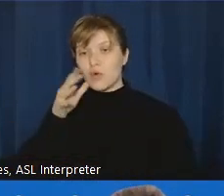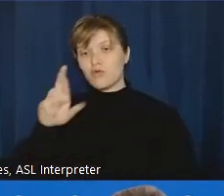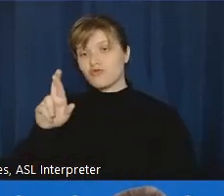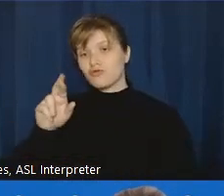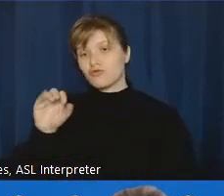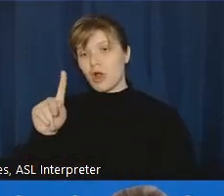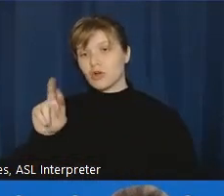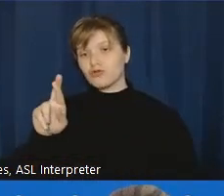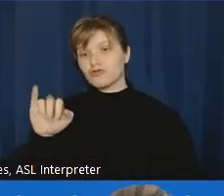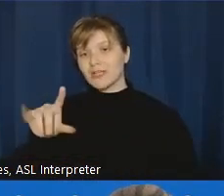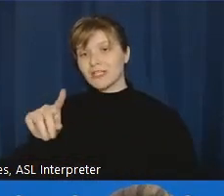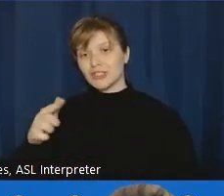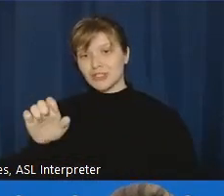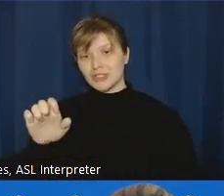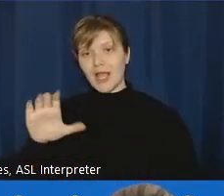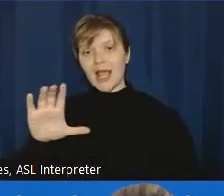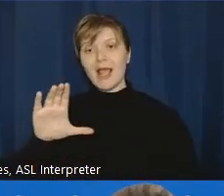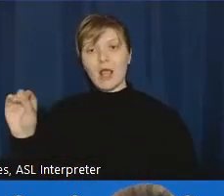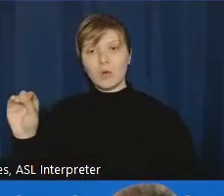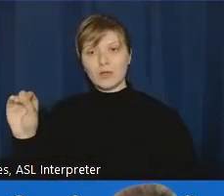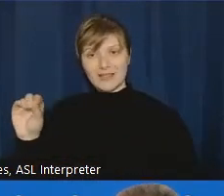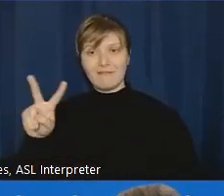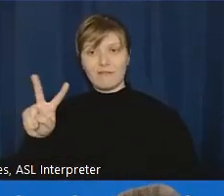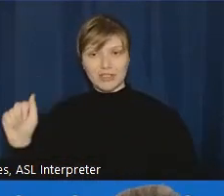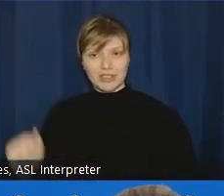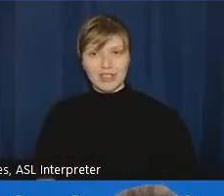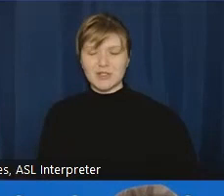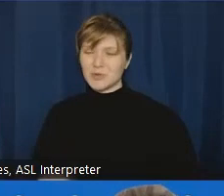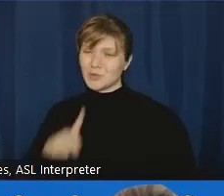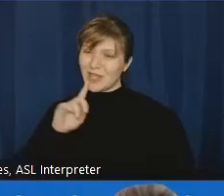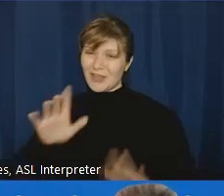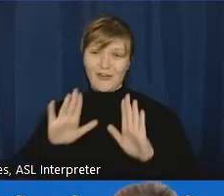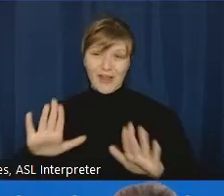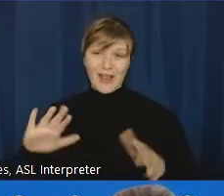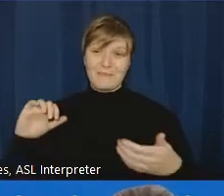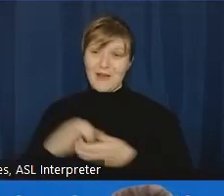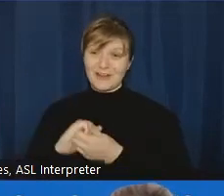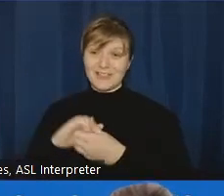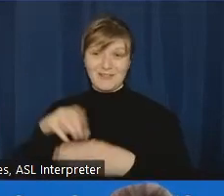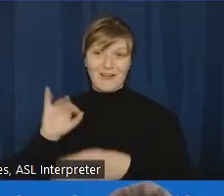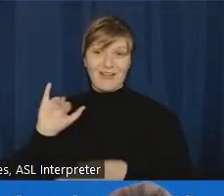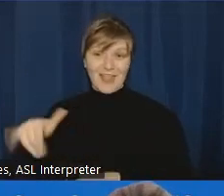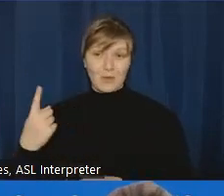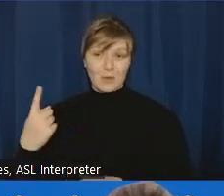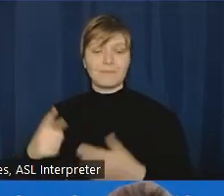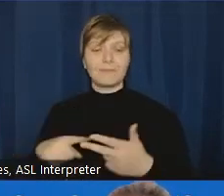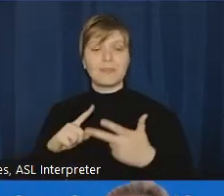Also, a lot of great partnerships for that one. And the third one is Rides and Smiles. This one